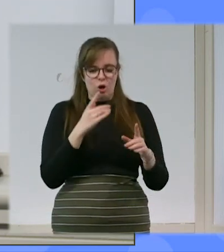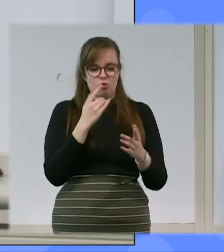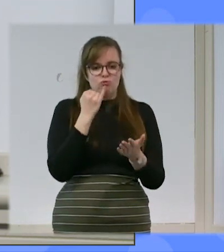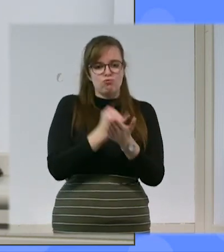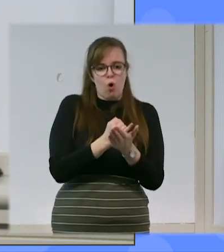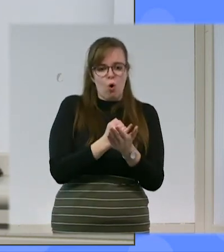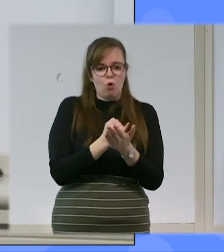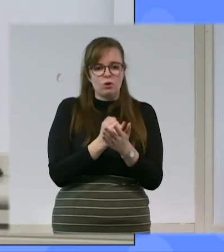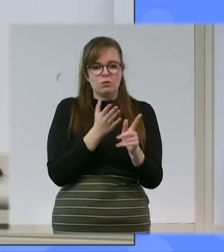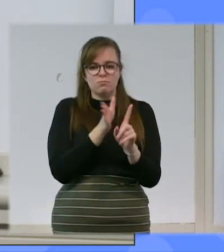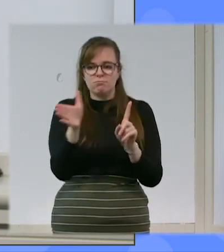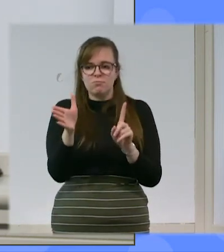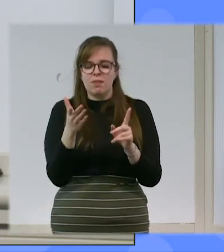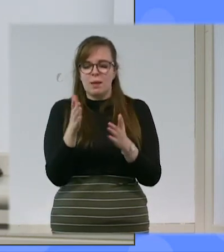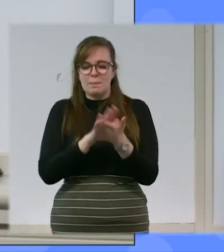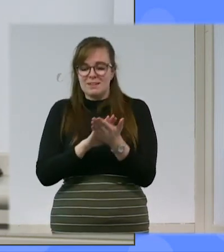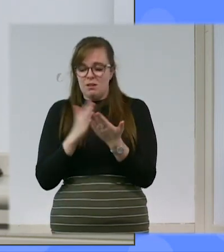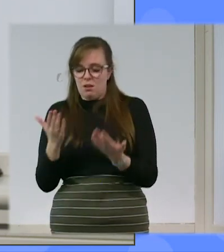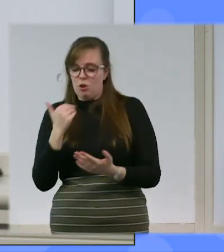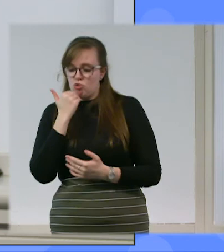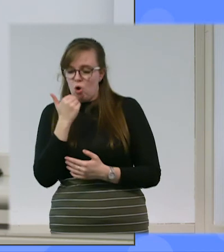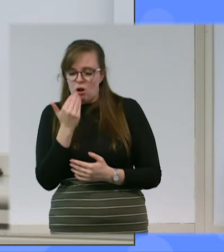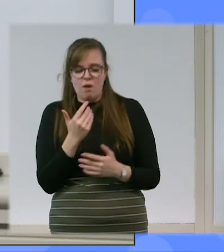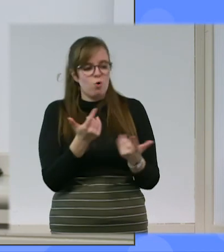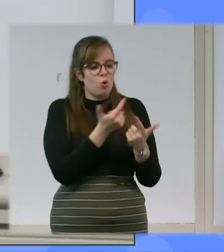result in too much or too little investment in the sorts of goods and